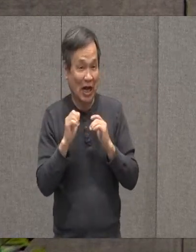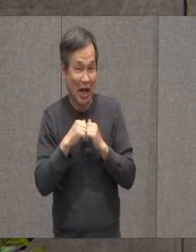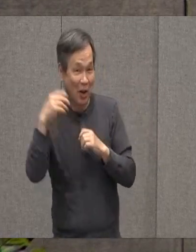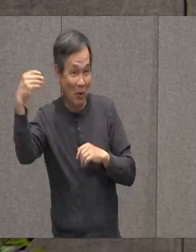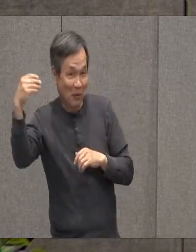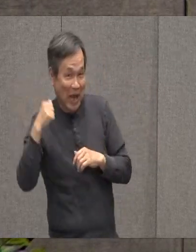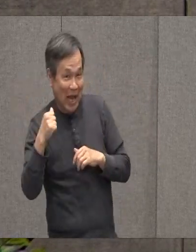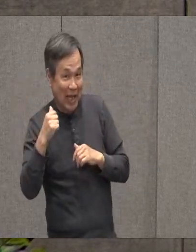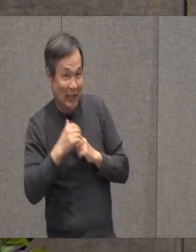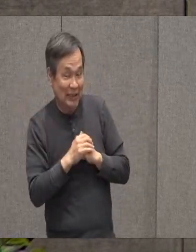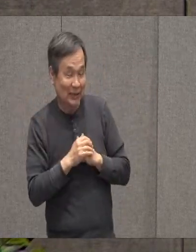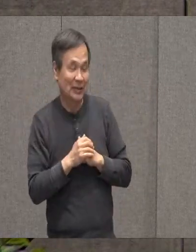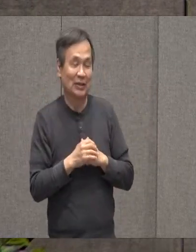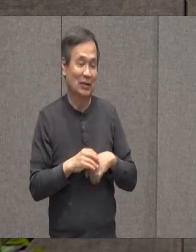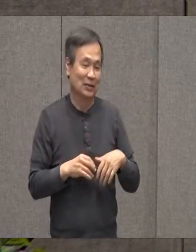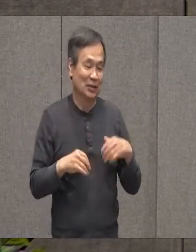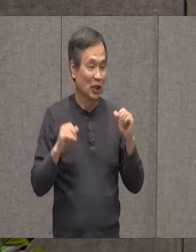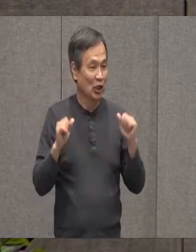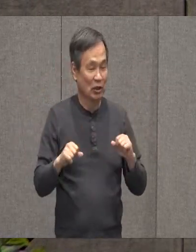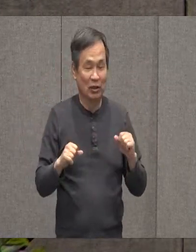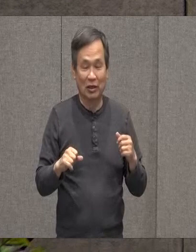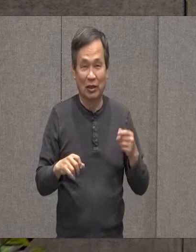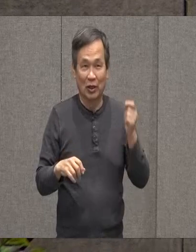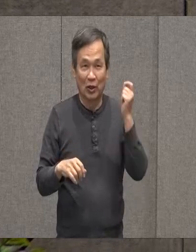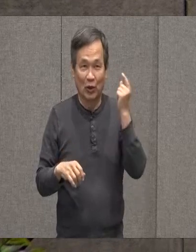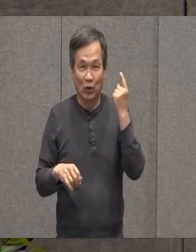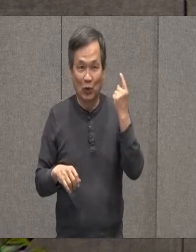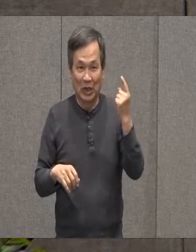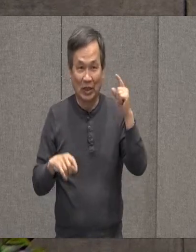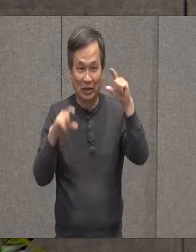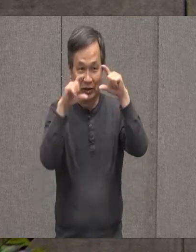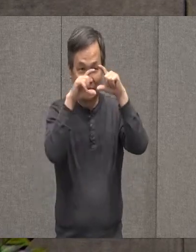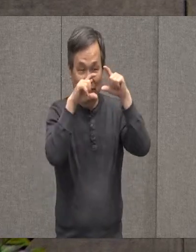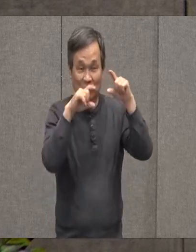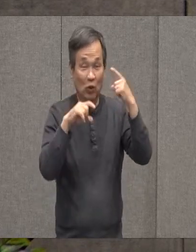We could get paid with just one what, Ten dollar bill.